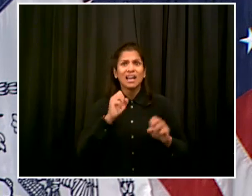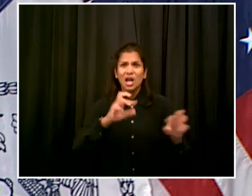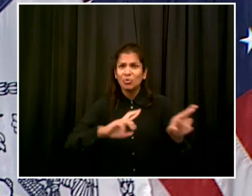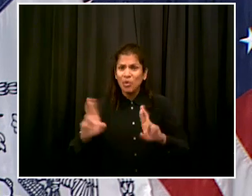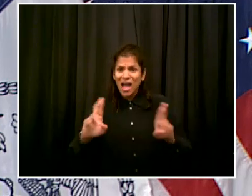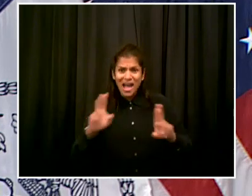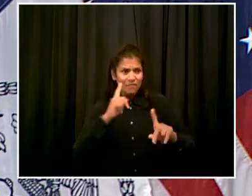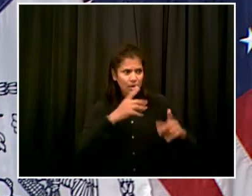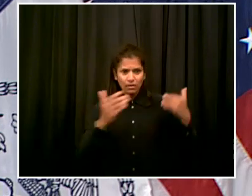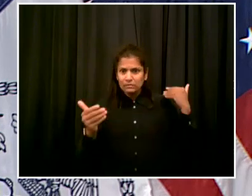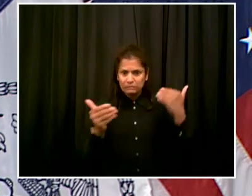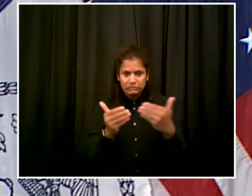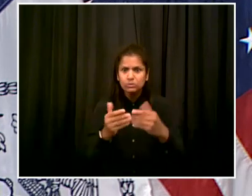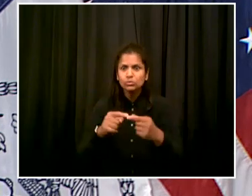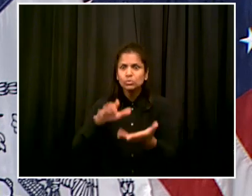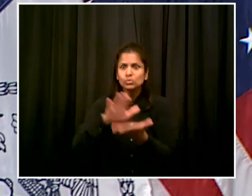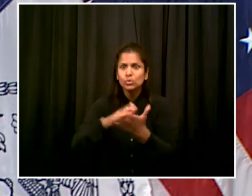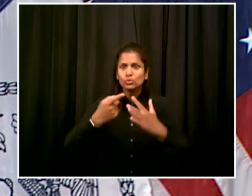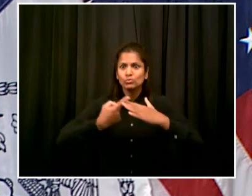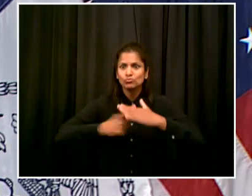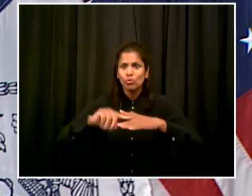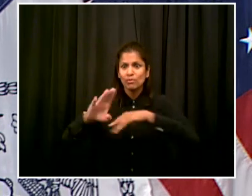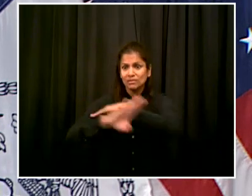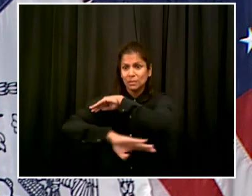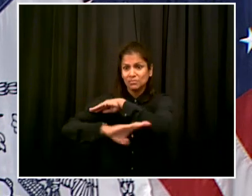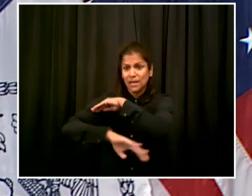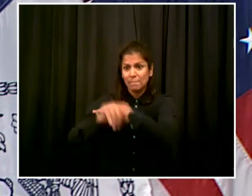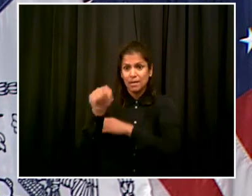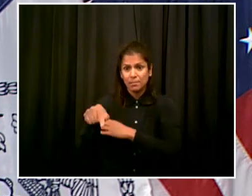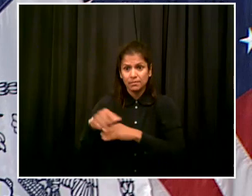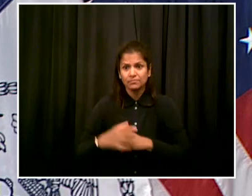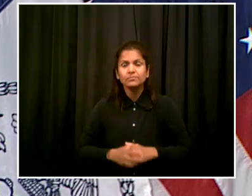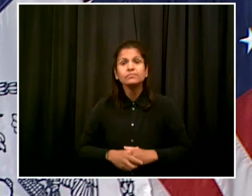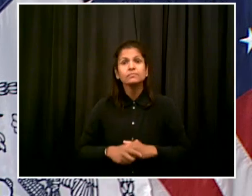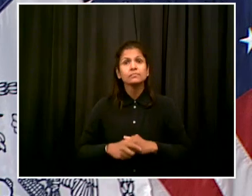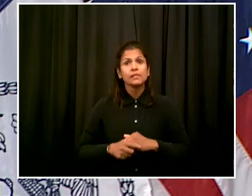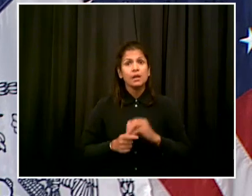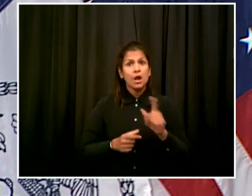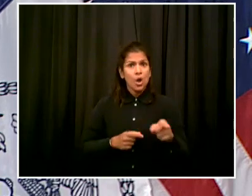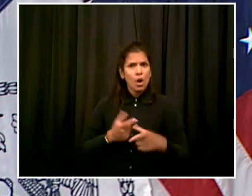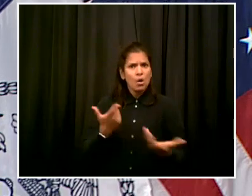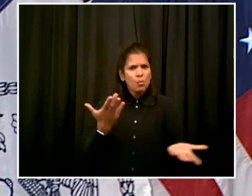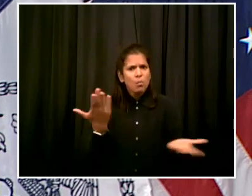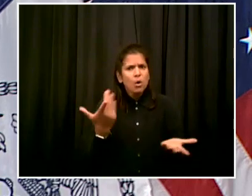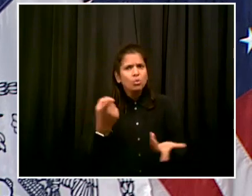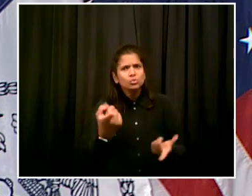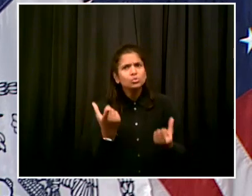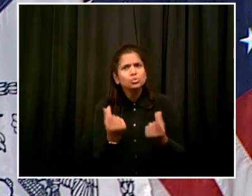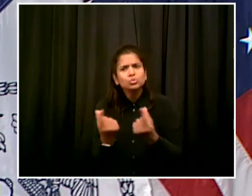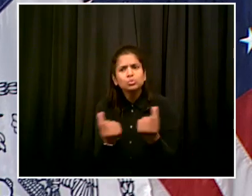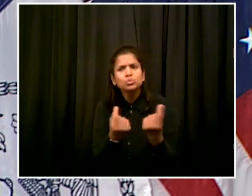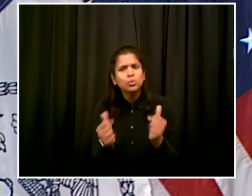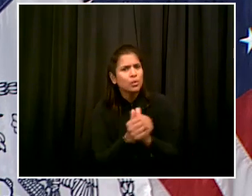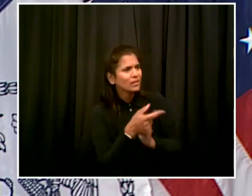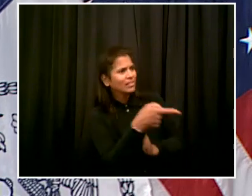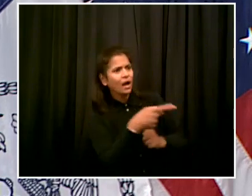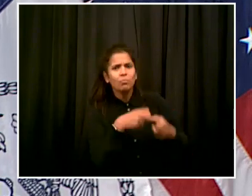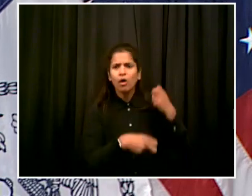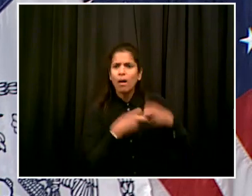RPEPRAATOIN, THERE IS CONCERNED THAT THEY ARE NOT AREDY . WHATIS THE TCIY DOING TO ADDRESS